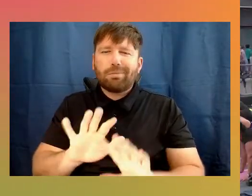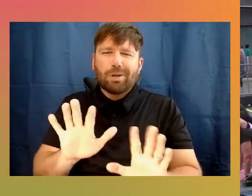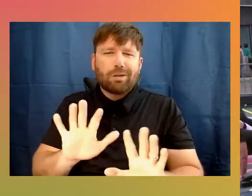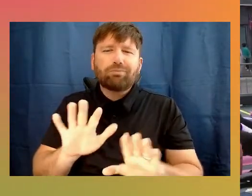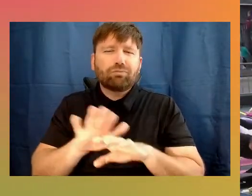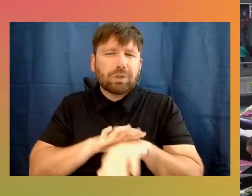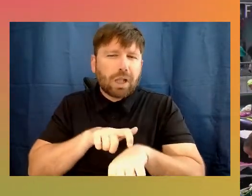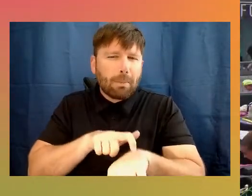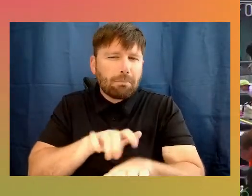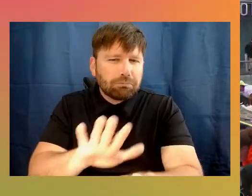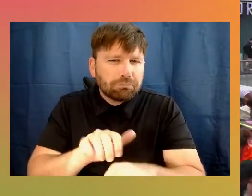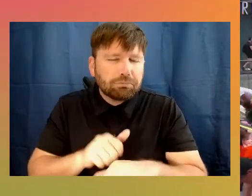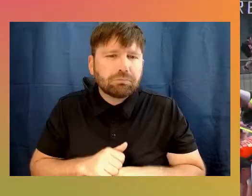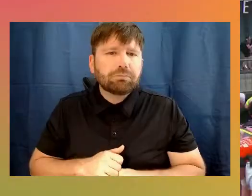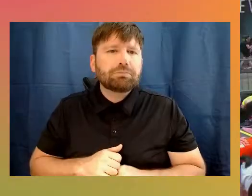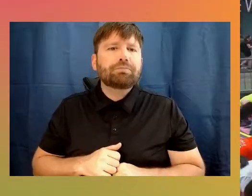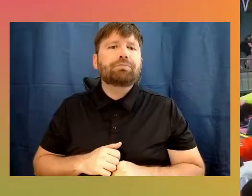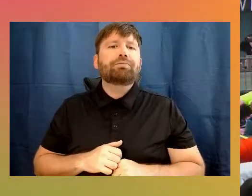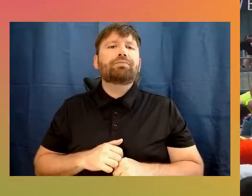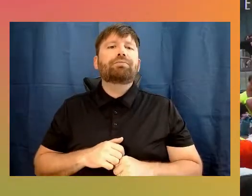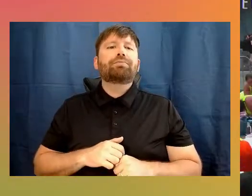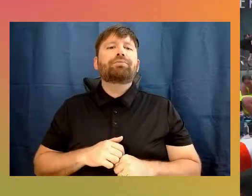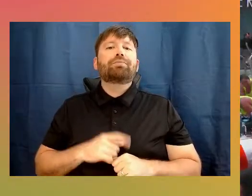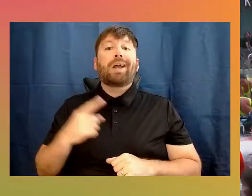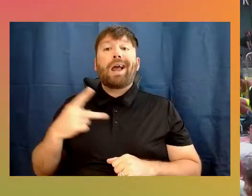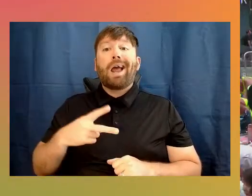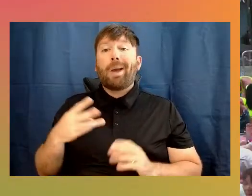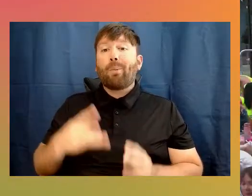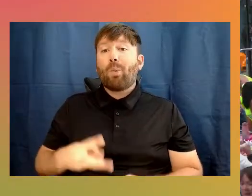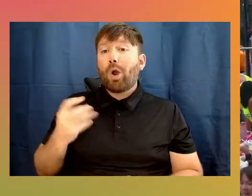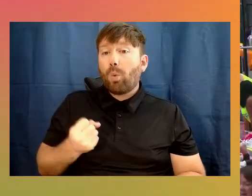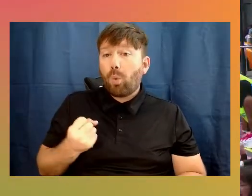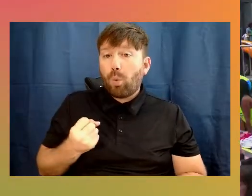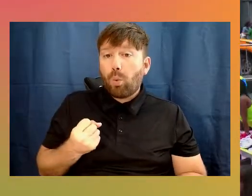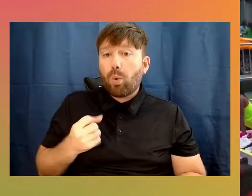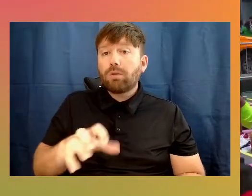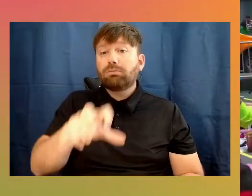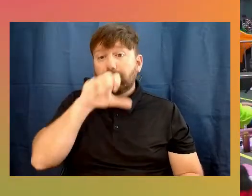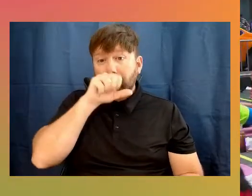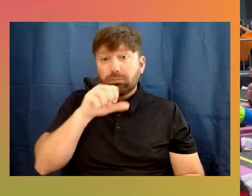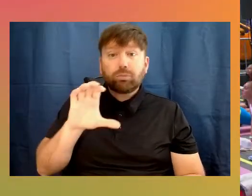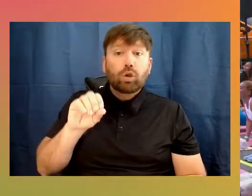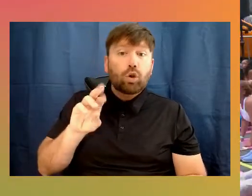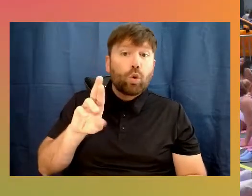TO RUSH THROUGH THE VINYASAS, BUT SEE IF YOU CAN TAKE YOUR TIME. EXHALE, LOWER HALF.